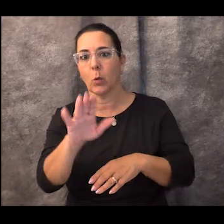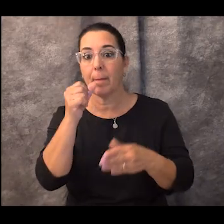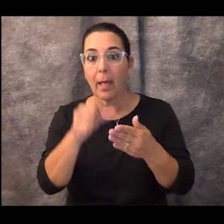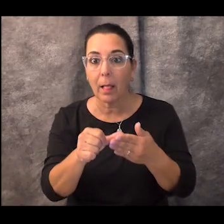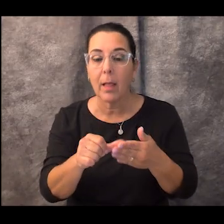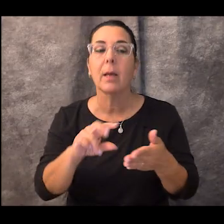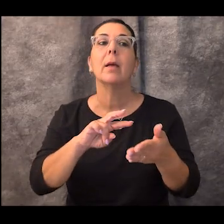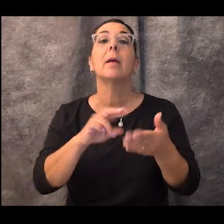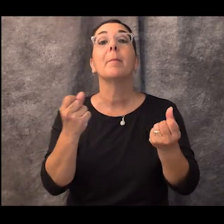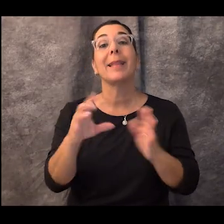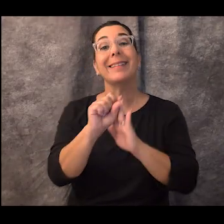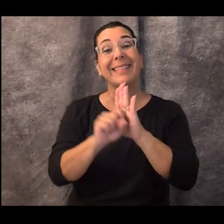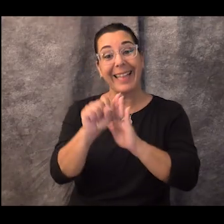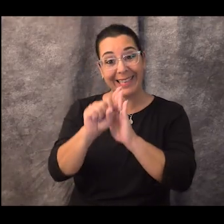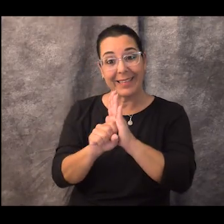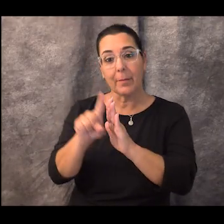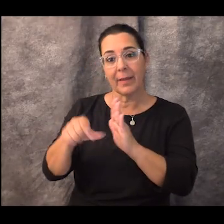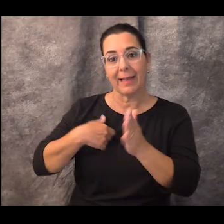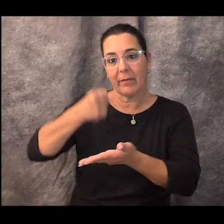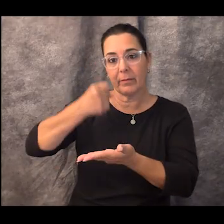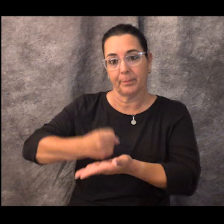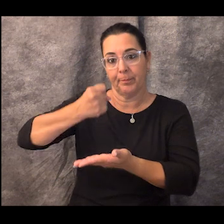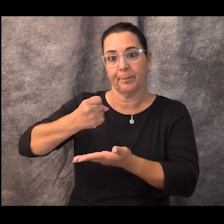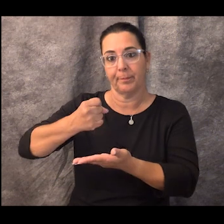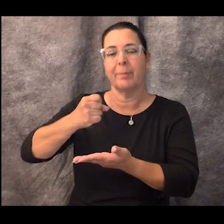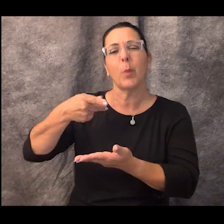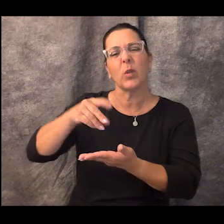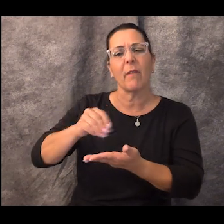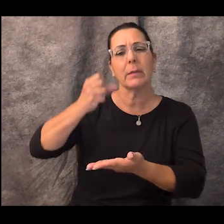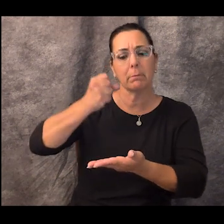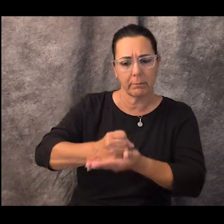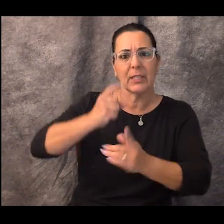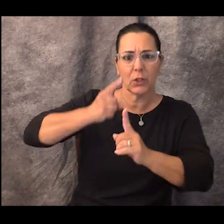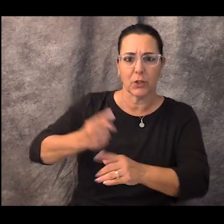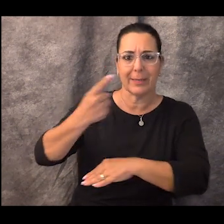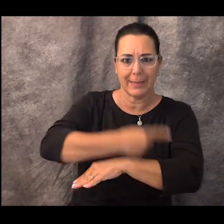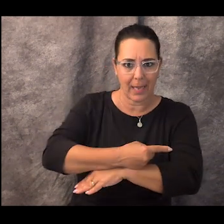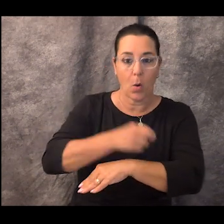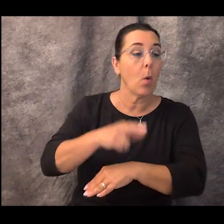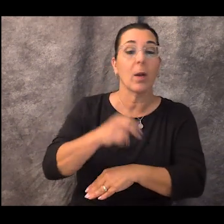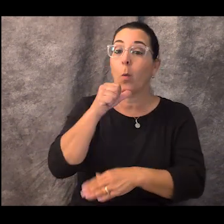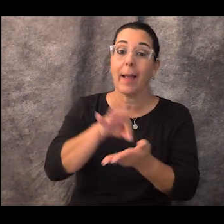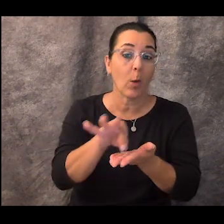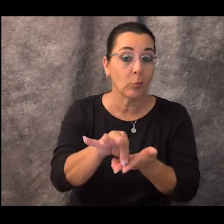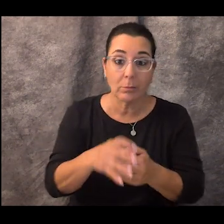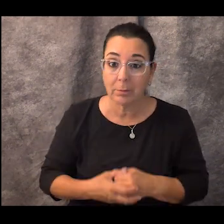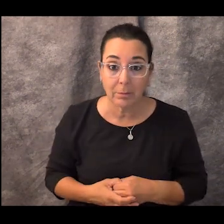your ballot has to be postmarked by a certain date to be counted. And so if you drop it off on that day or even a couple days before